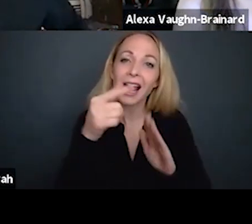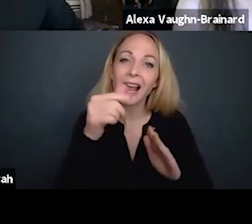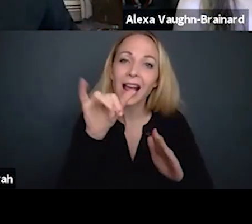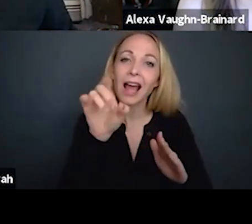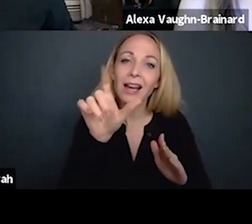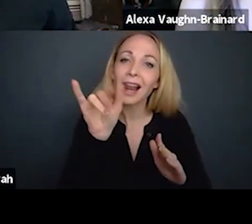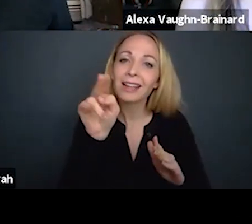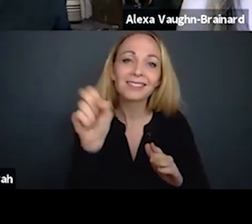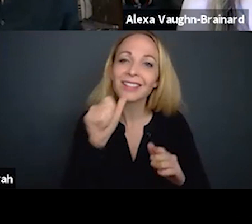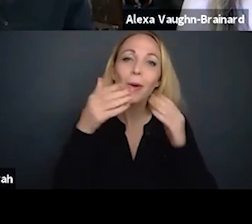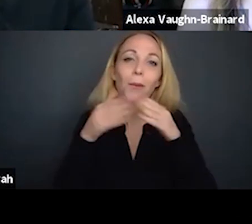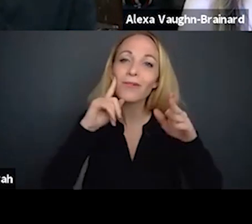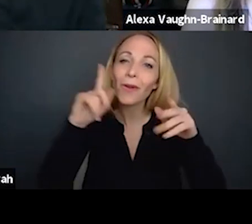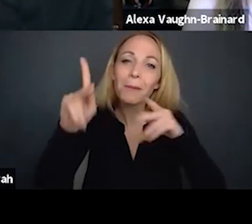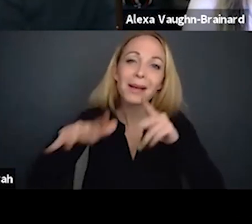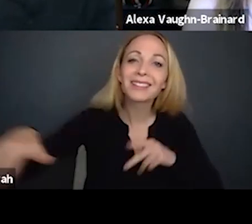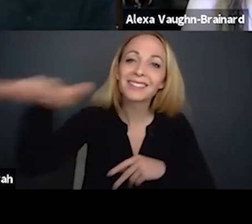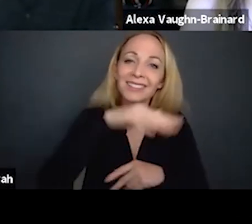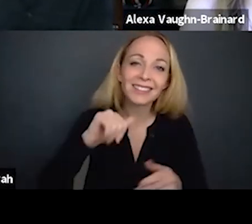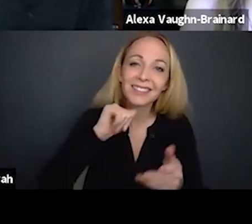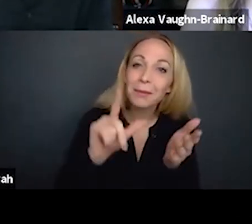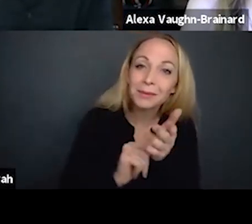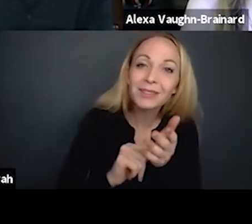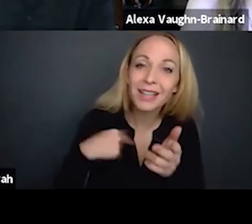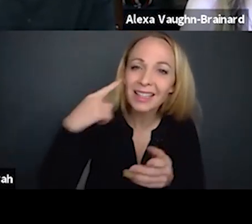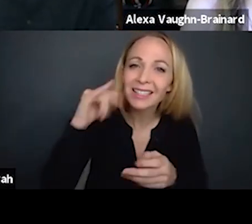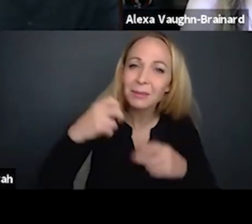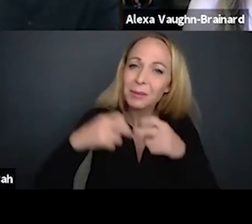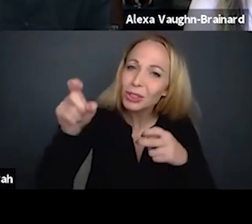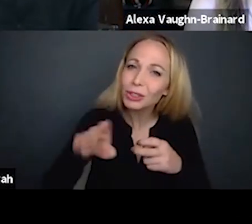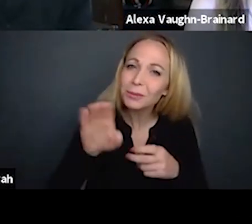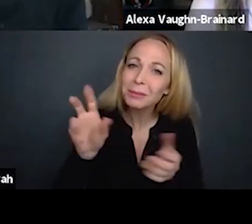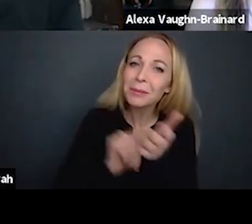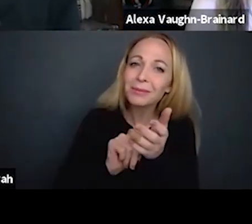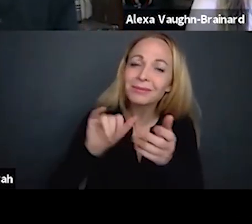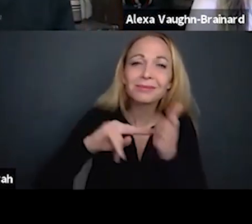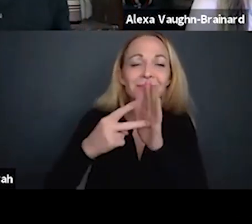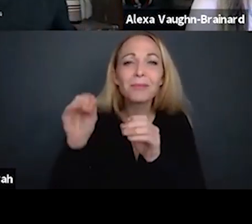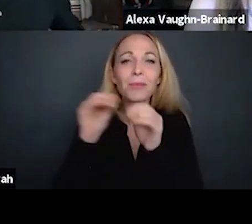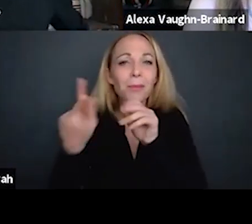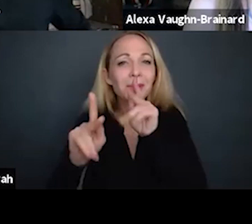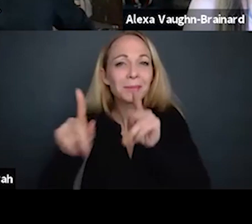They've never been publicly published. And so, I think that that’s a problem. I think that they should be published. A lot more folks can actually use them.